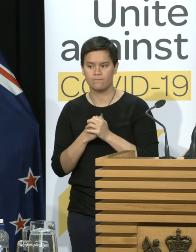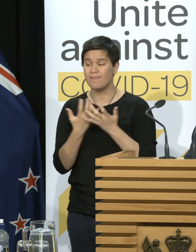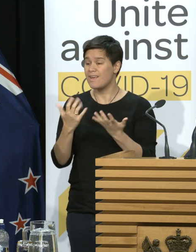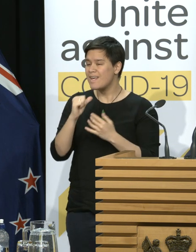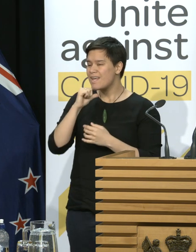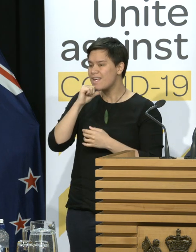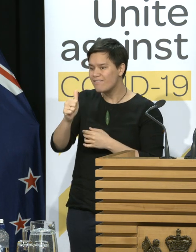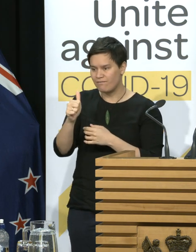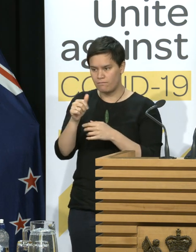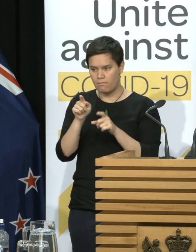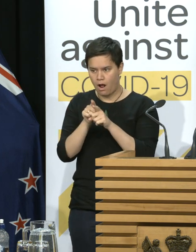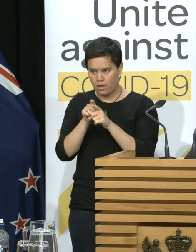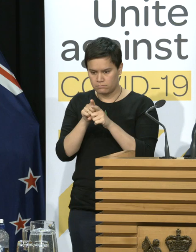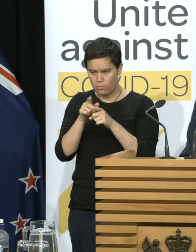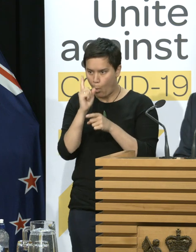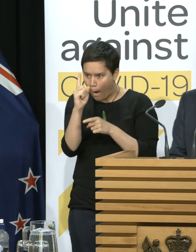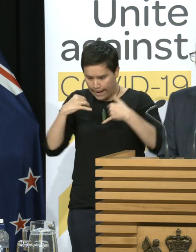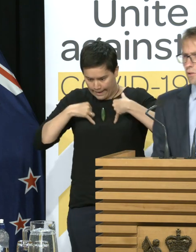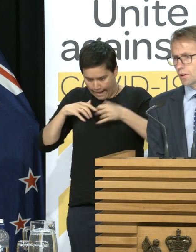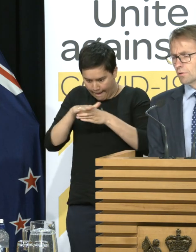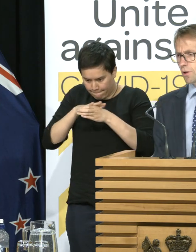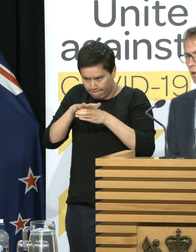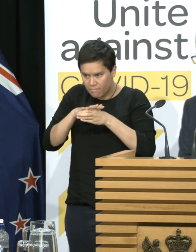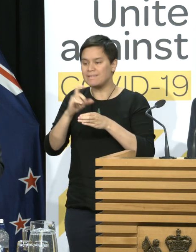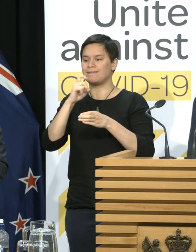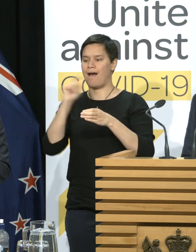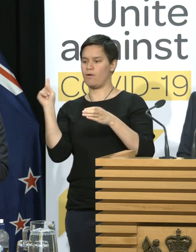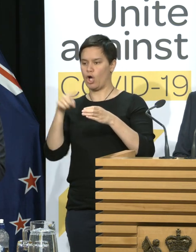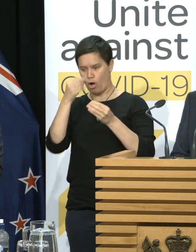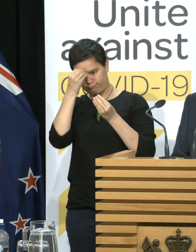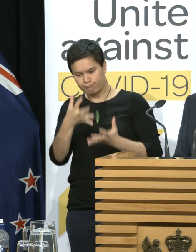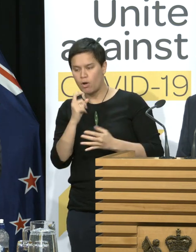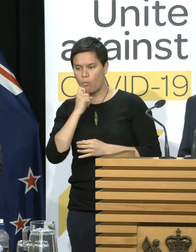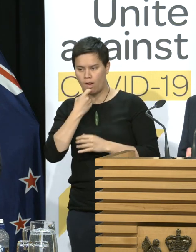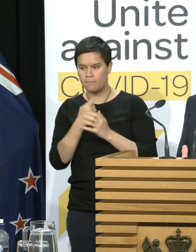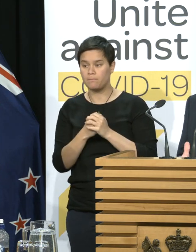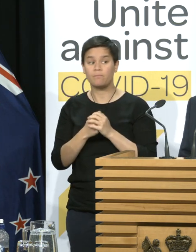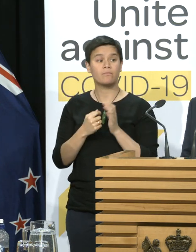very localized like that. But again, I'll ask the Director-General to comment. The alert is much more helpful in a situation,